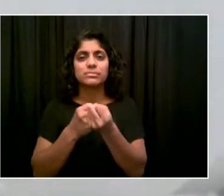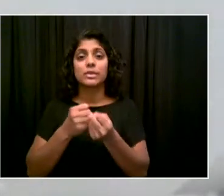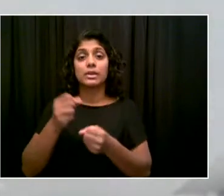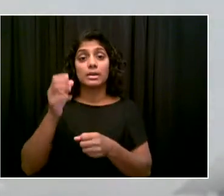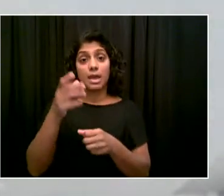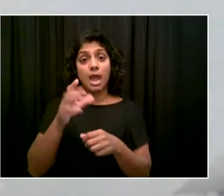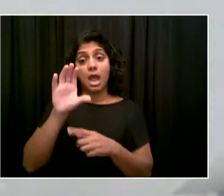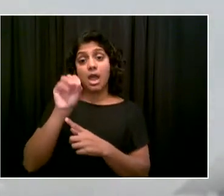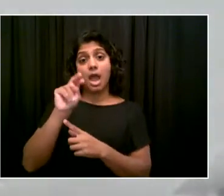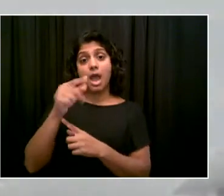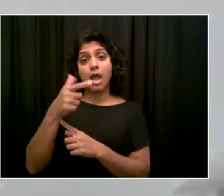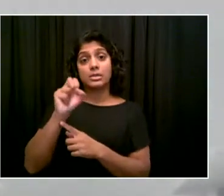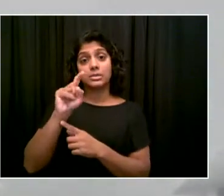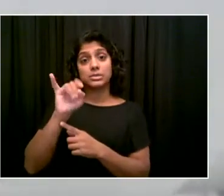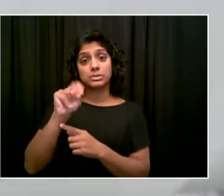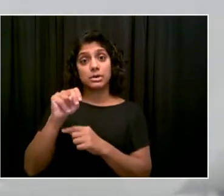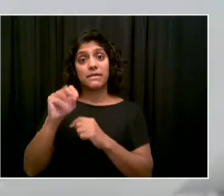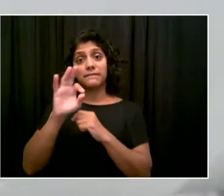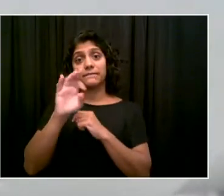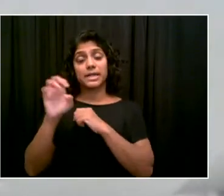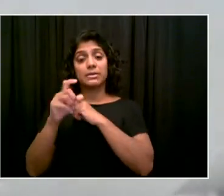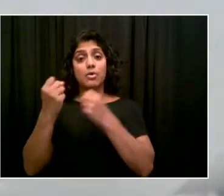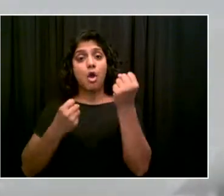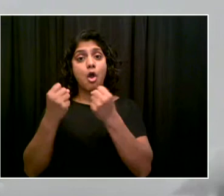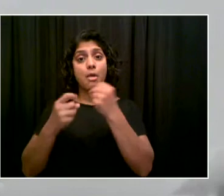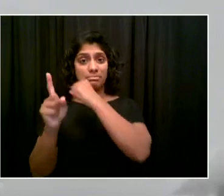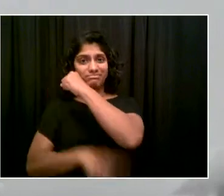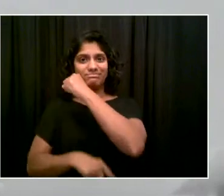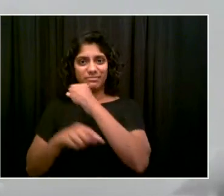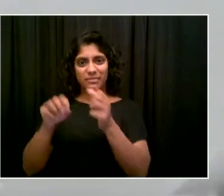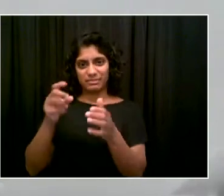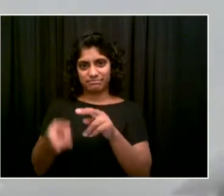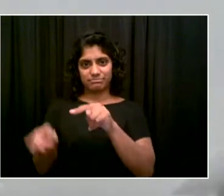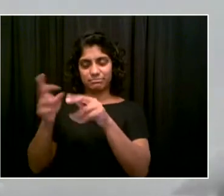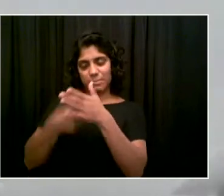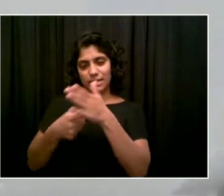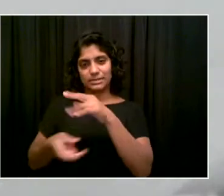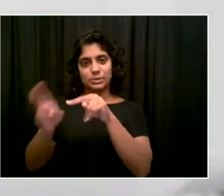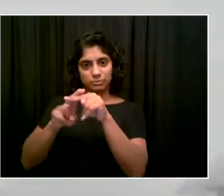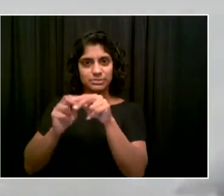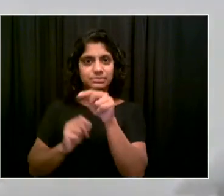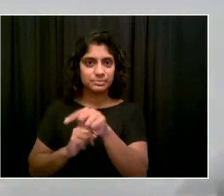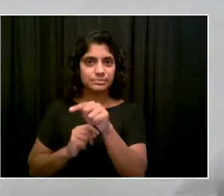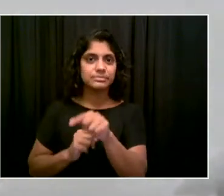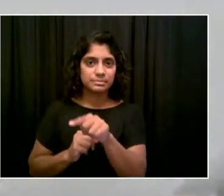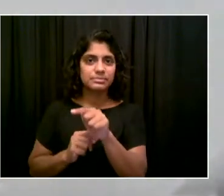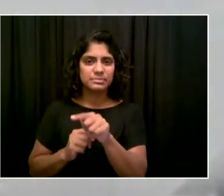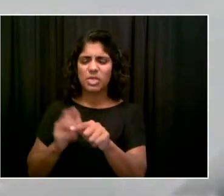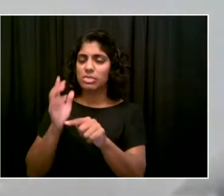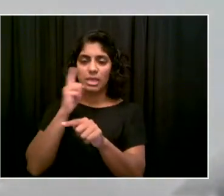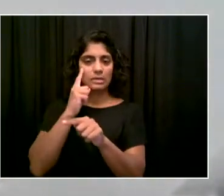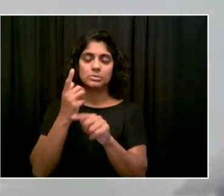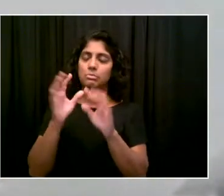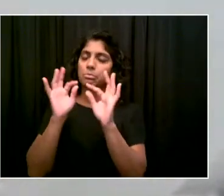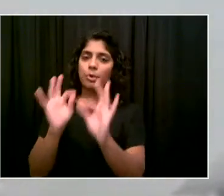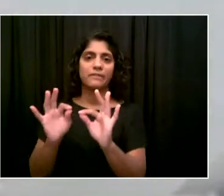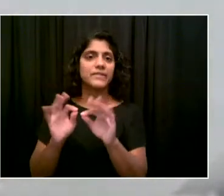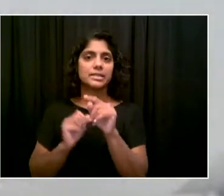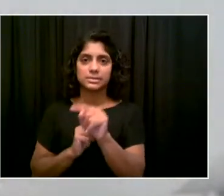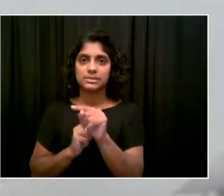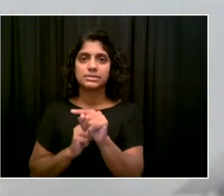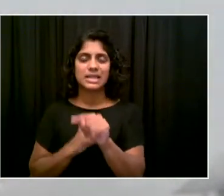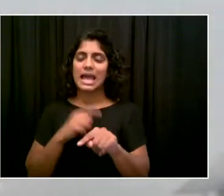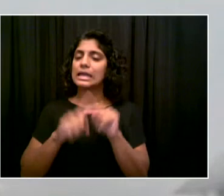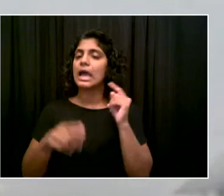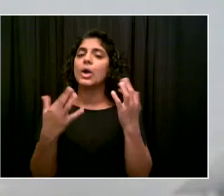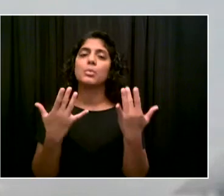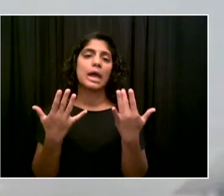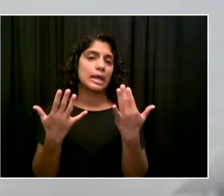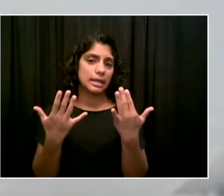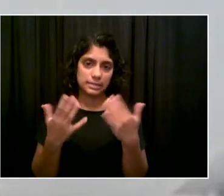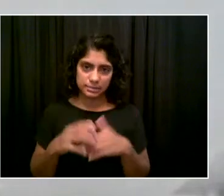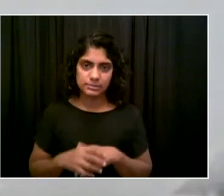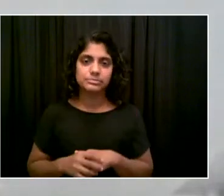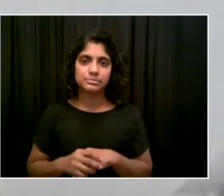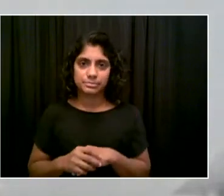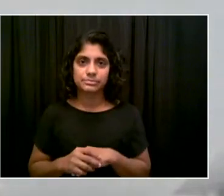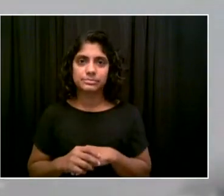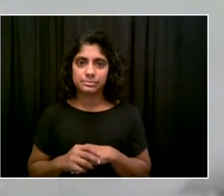WE NEED THIS